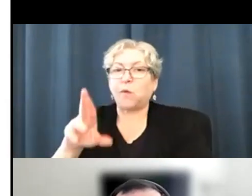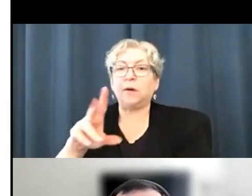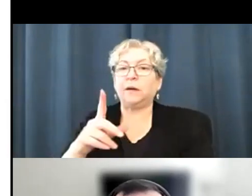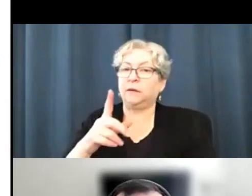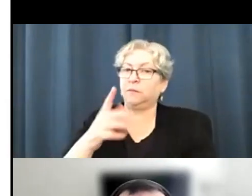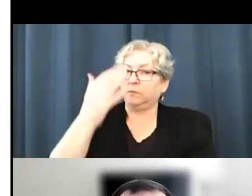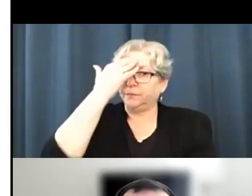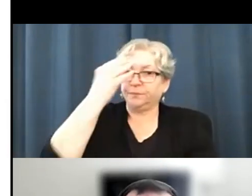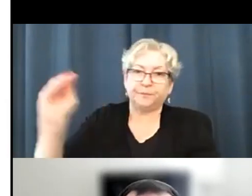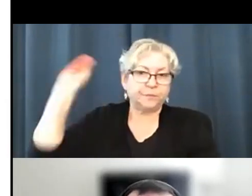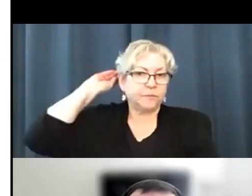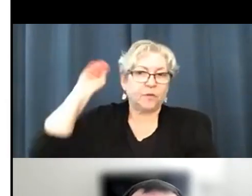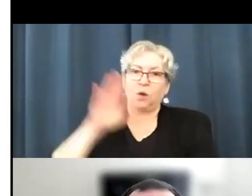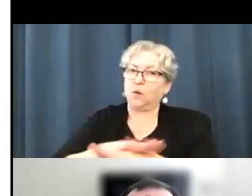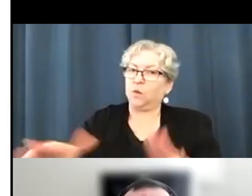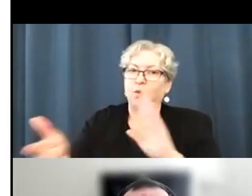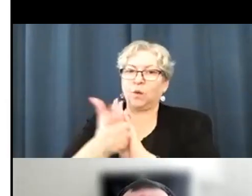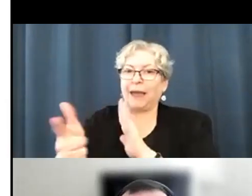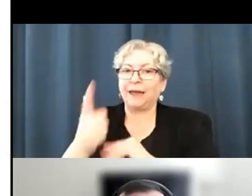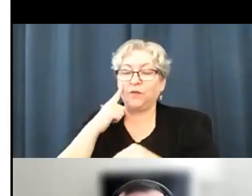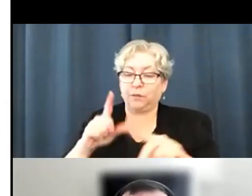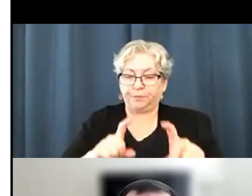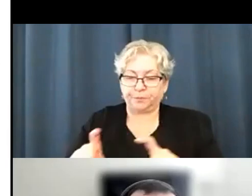because if you have to cheat to do something, then you still have a problem.